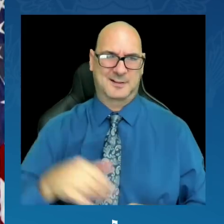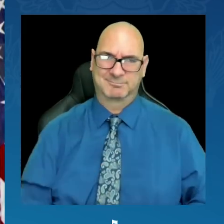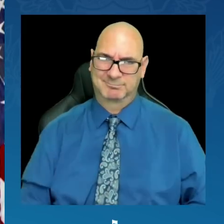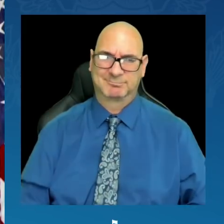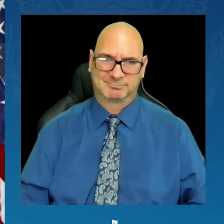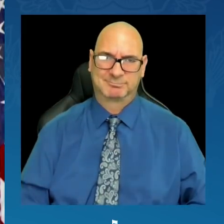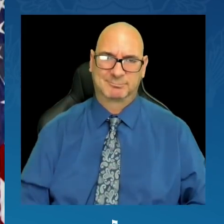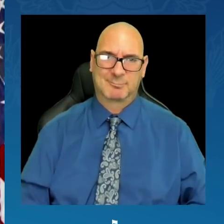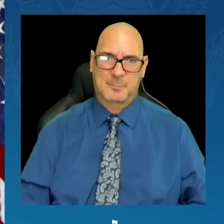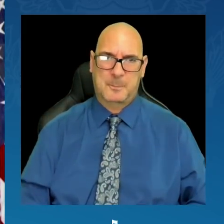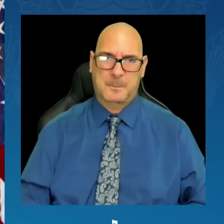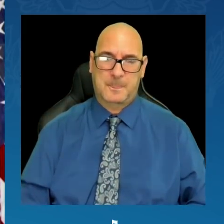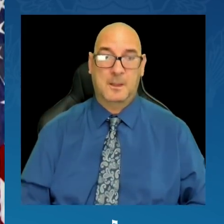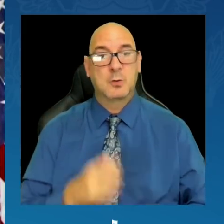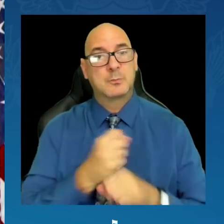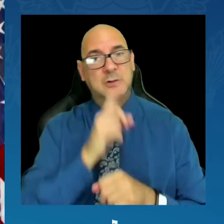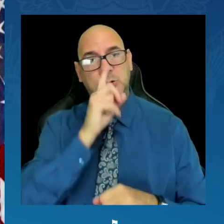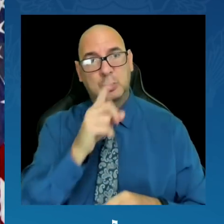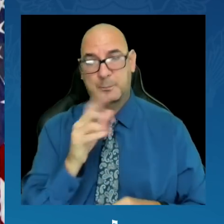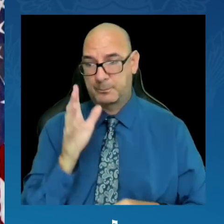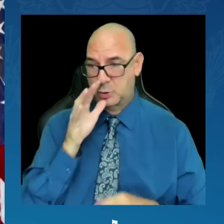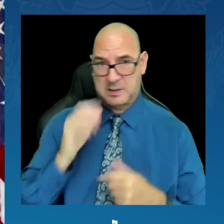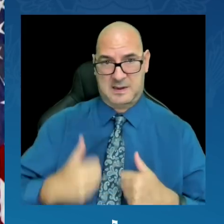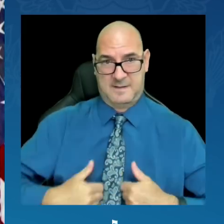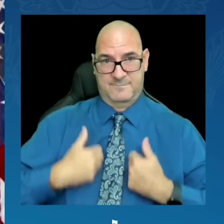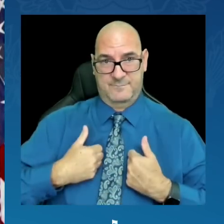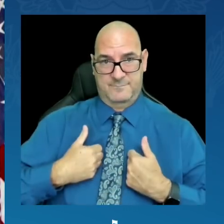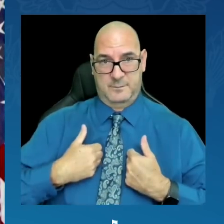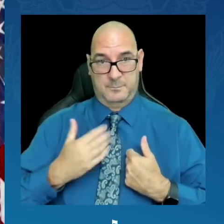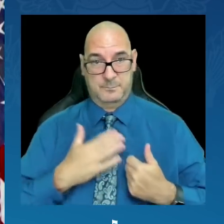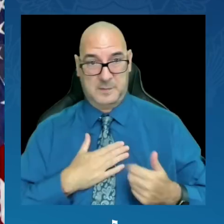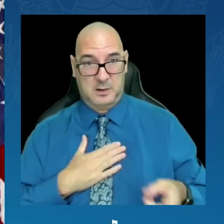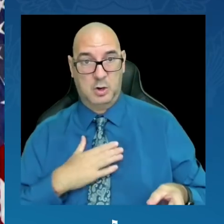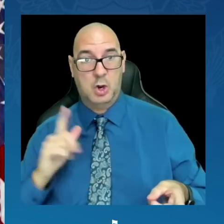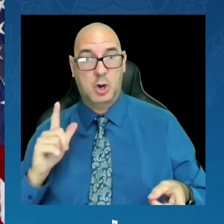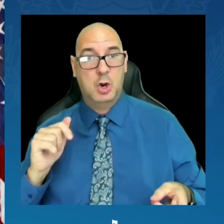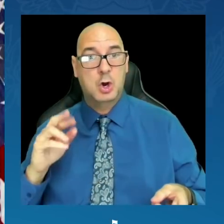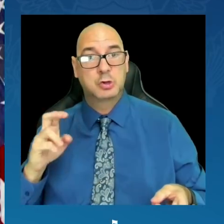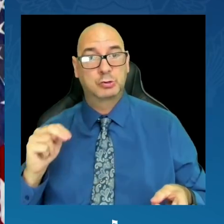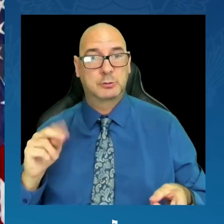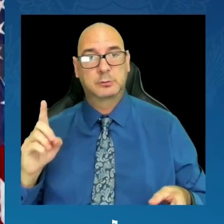I'm glad that Lauren Underwood and of course, Robin Kelly, two congresswomen in our delegation,